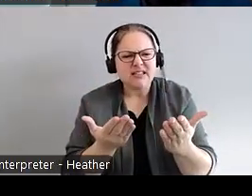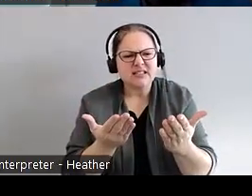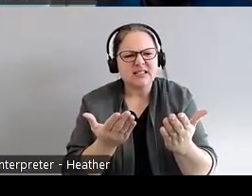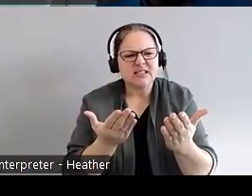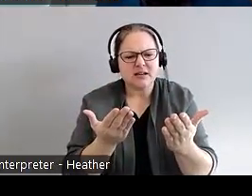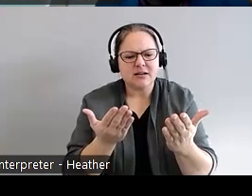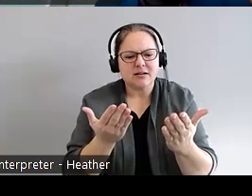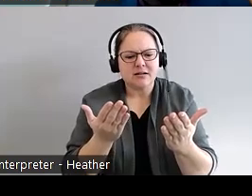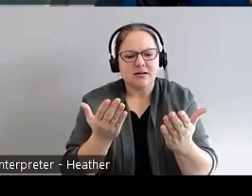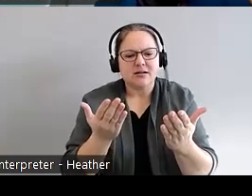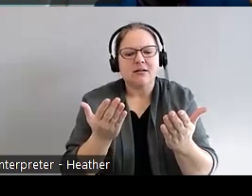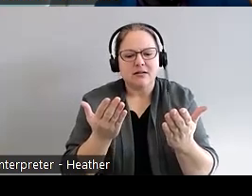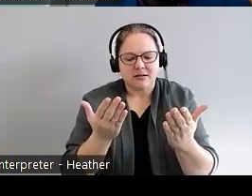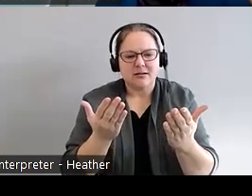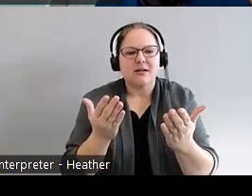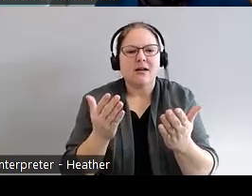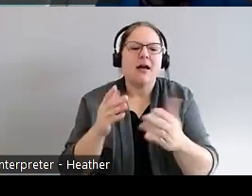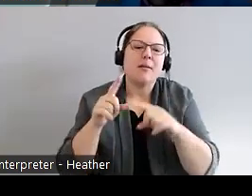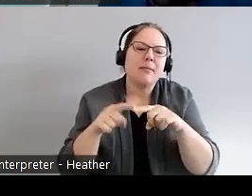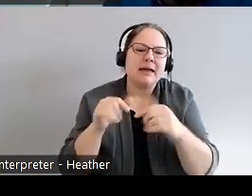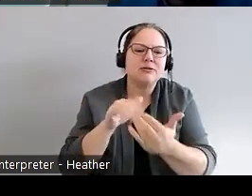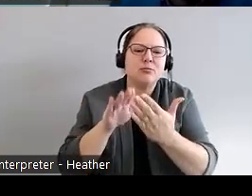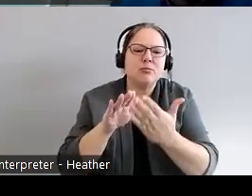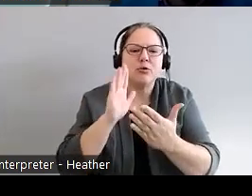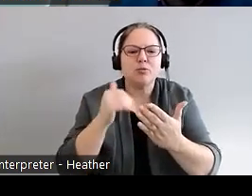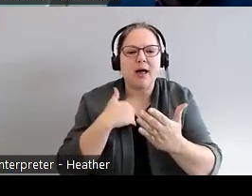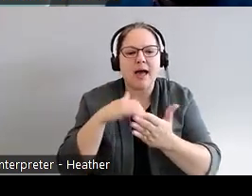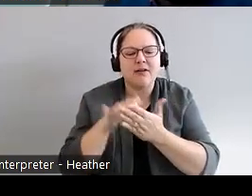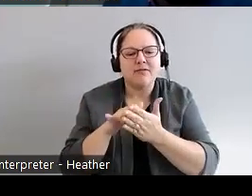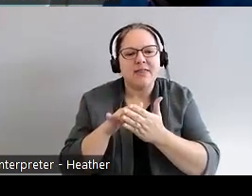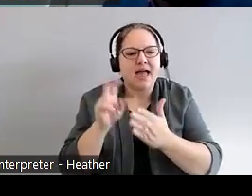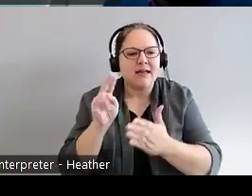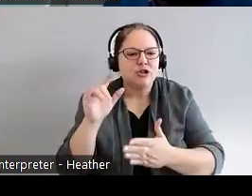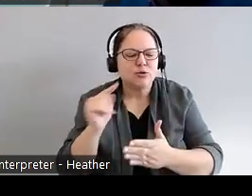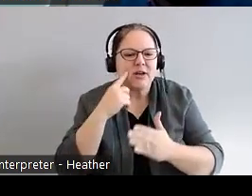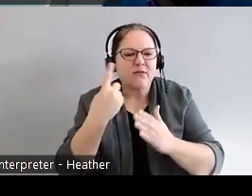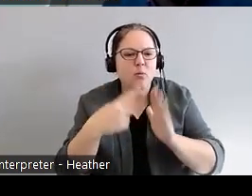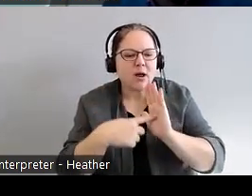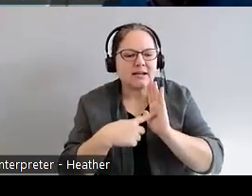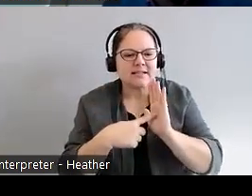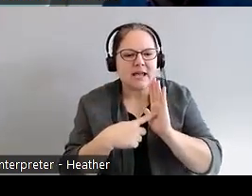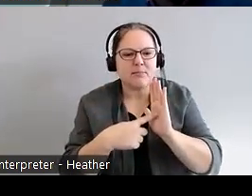uh seem to have an effect on that particular unit. Just using that as an example of um leveraging a